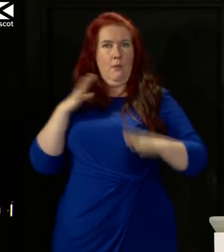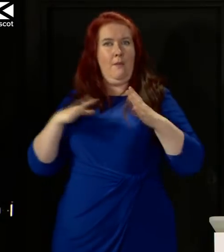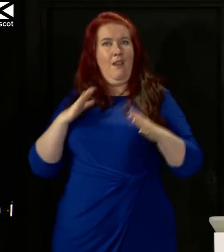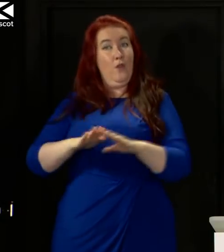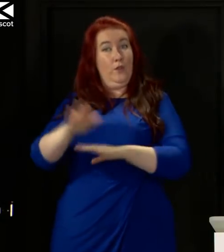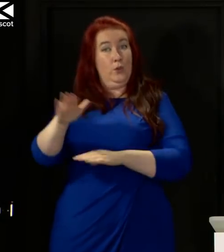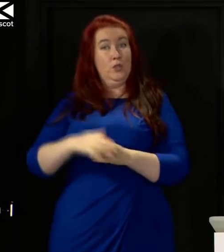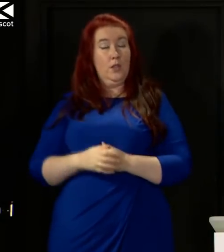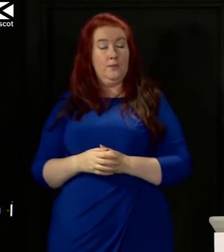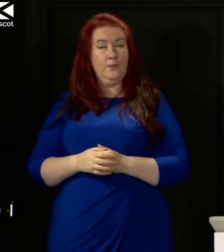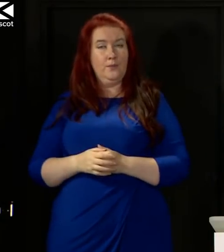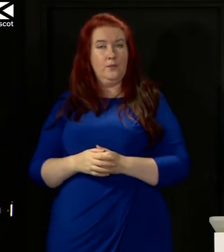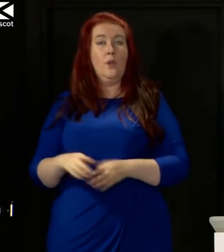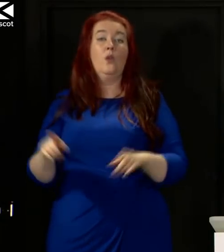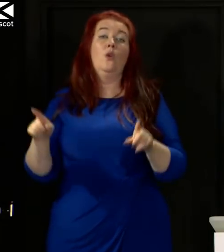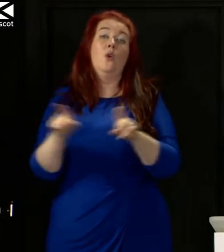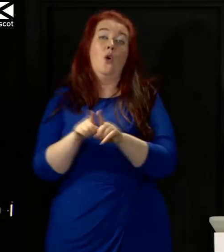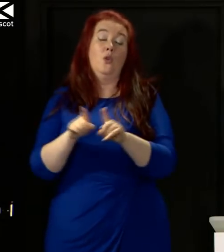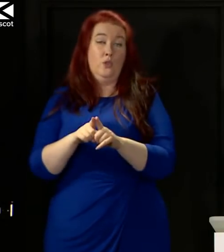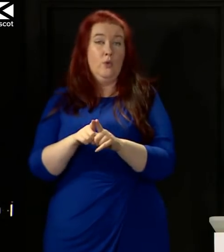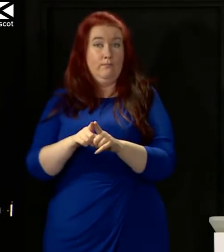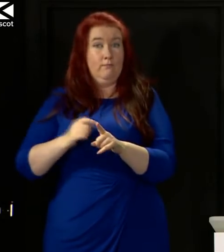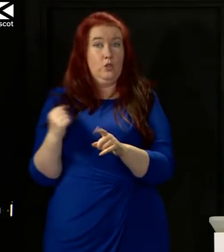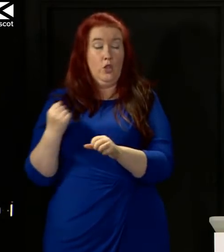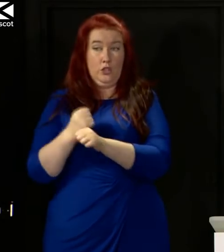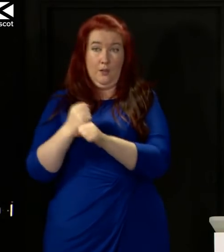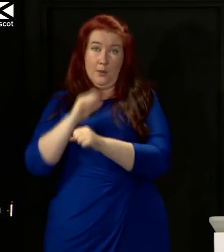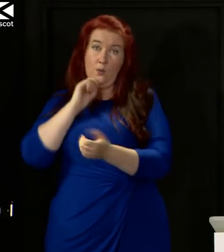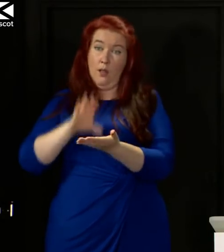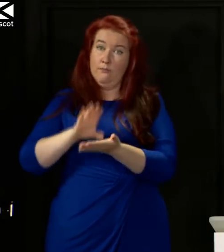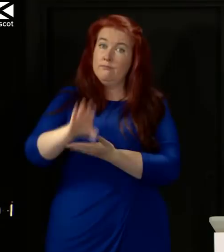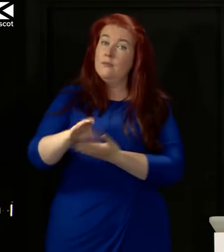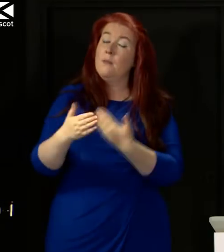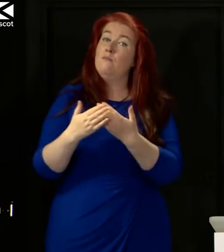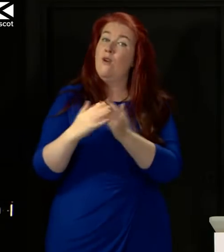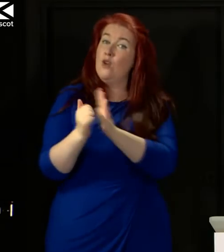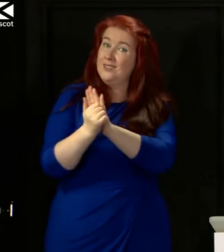We are also providing further support today for skills and training.